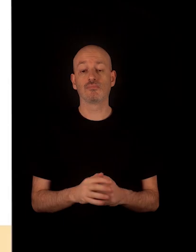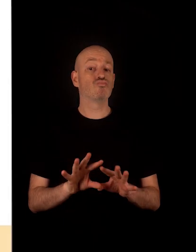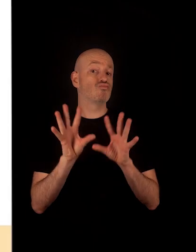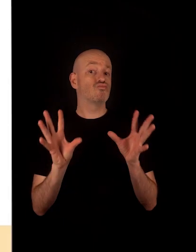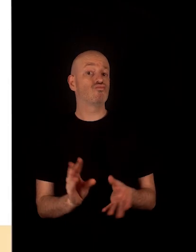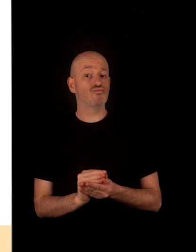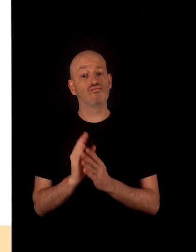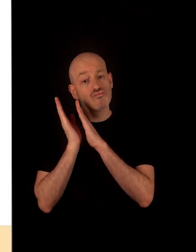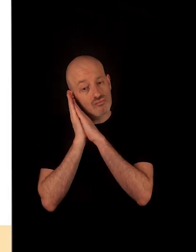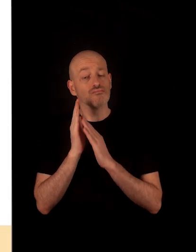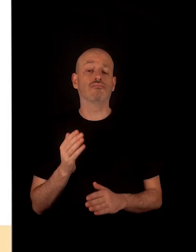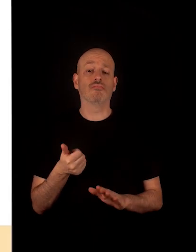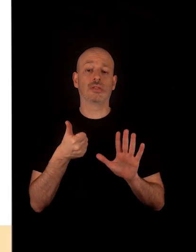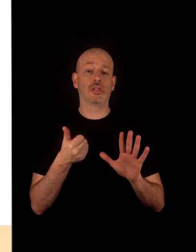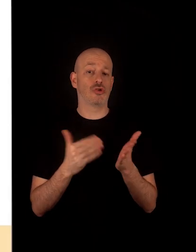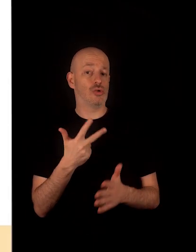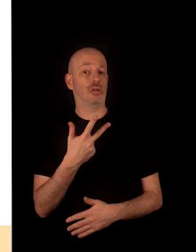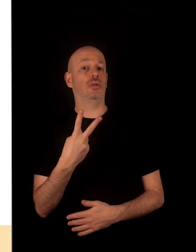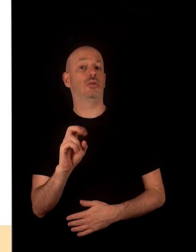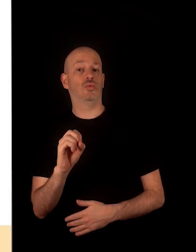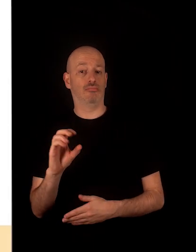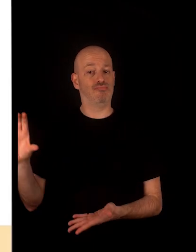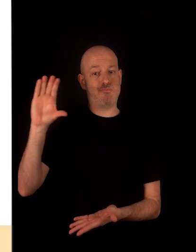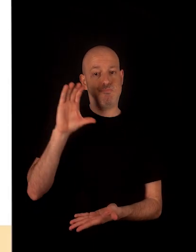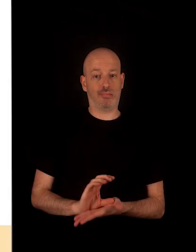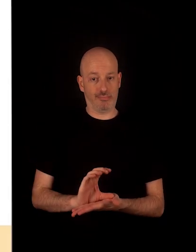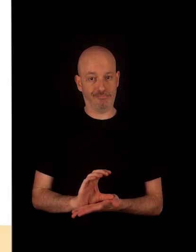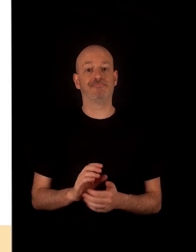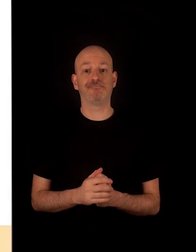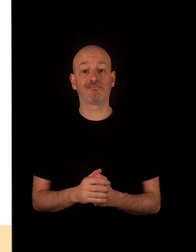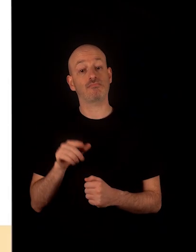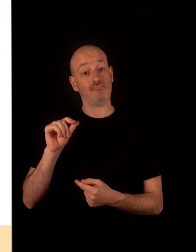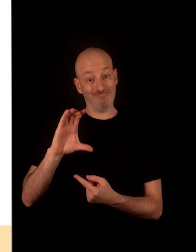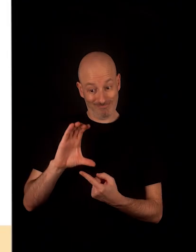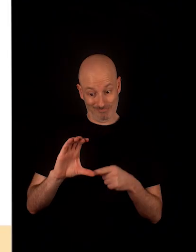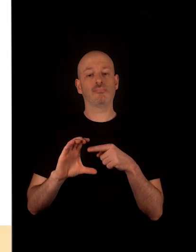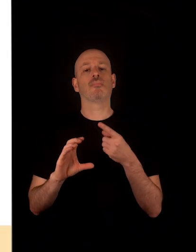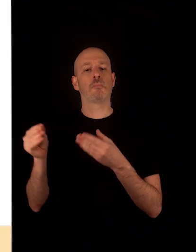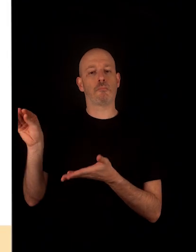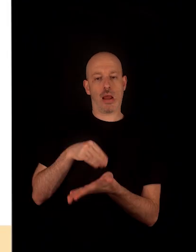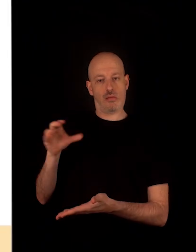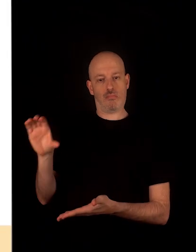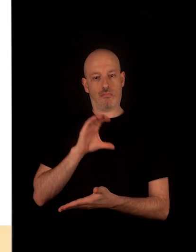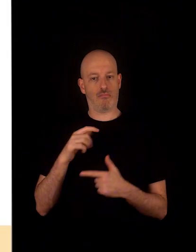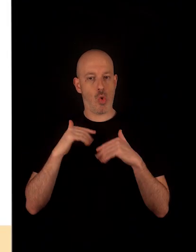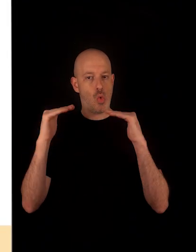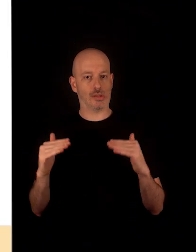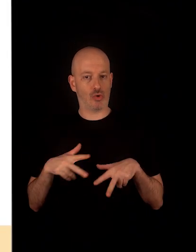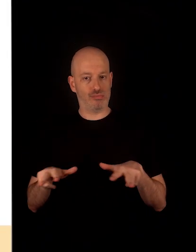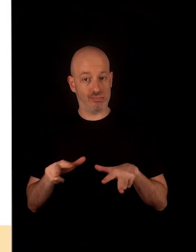This is a €3,000 and you see that is that €50 per resident, multiplied by 30 days.